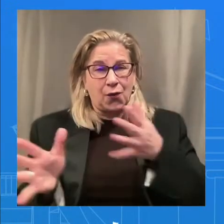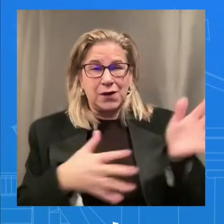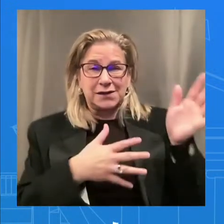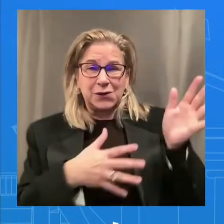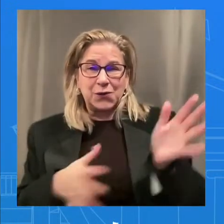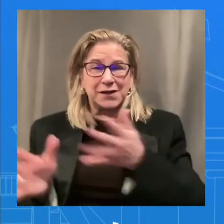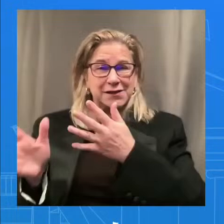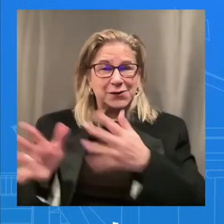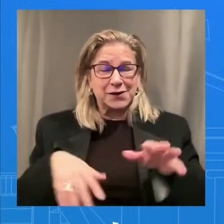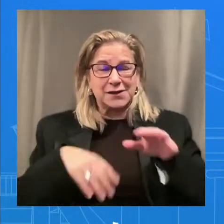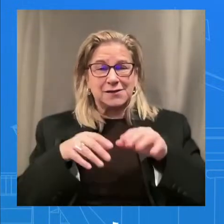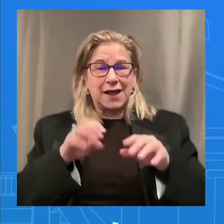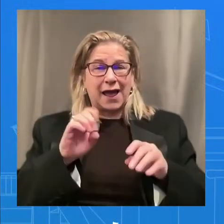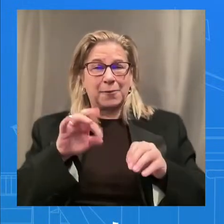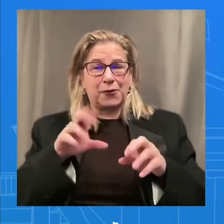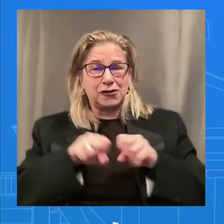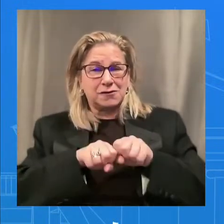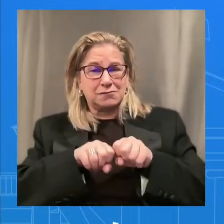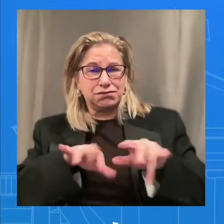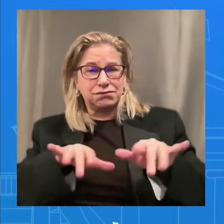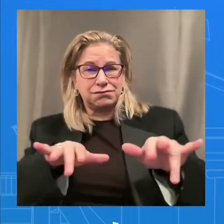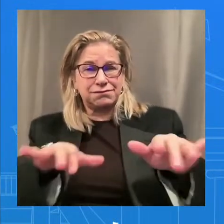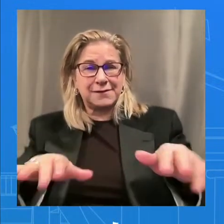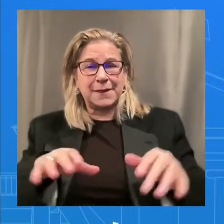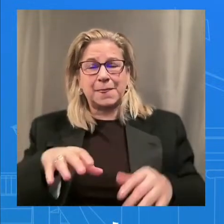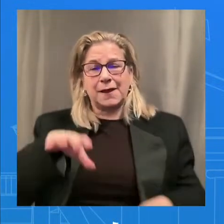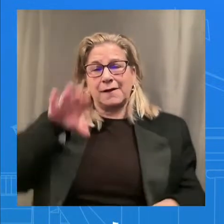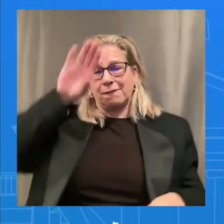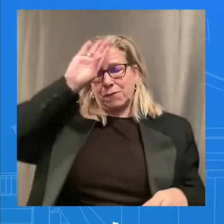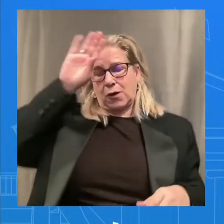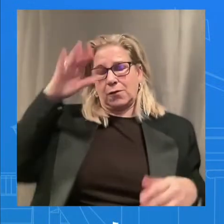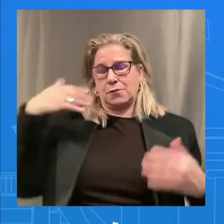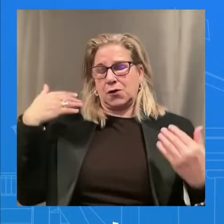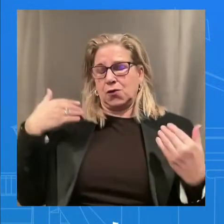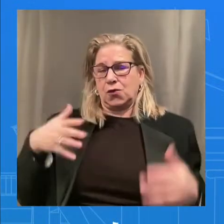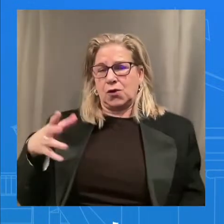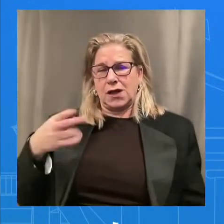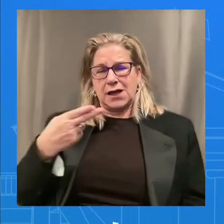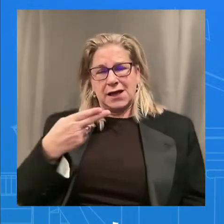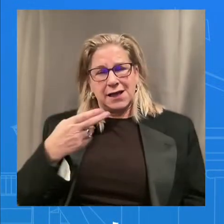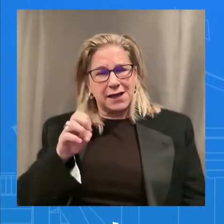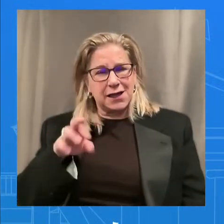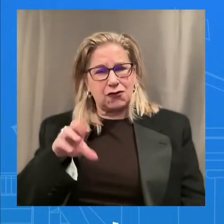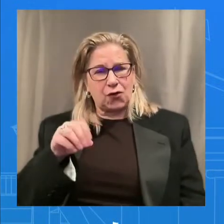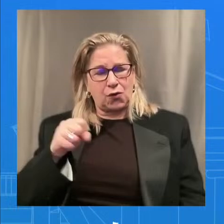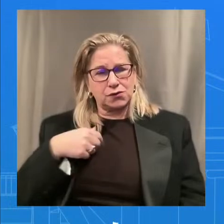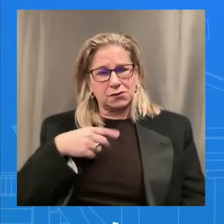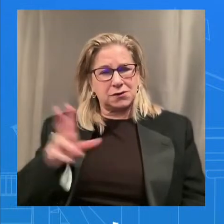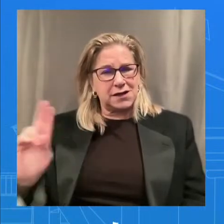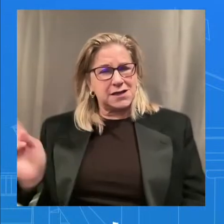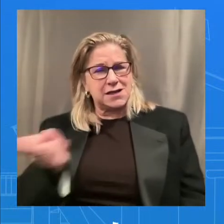Many have lost their own homes and belongings and are -- and are working day and night to protect communities